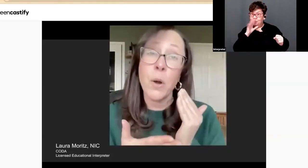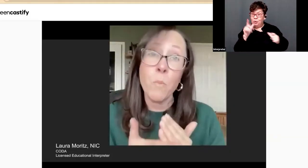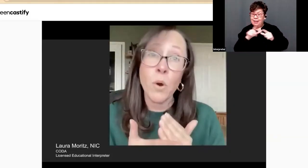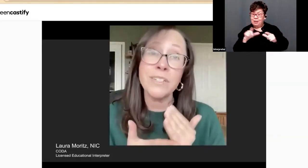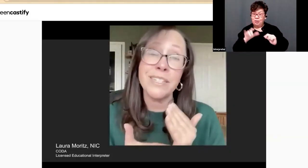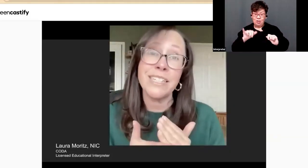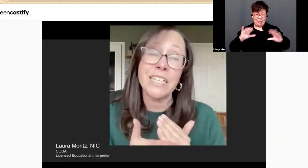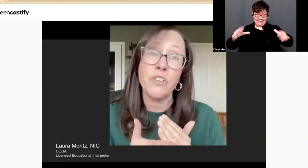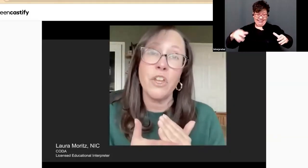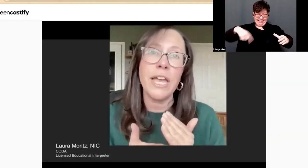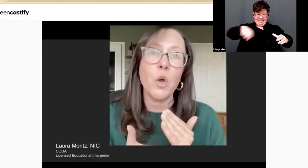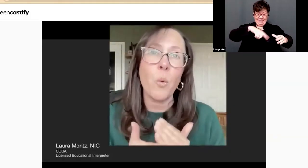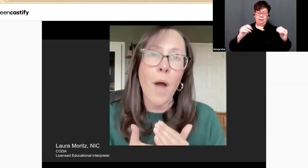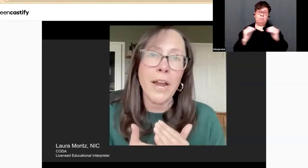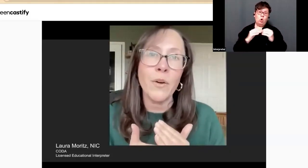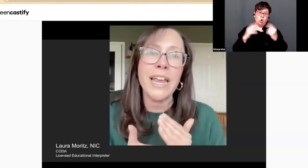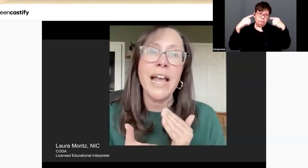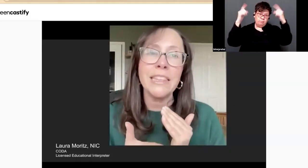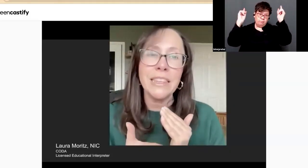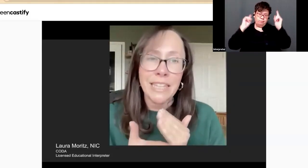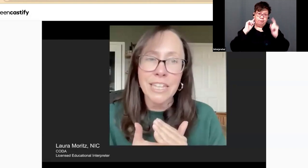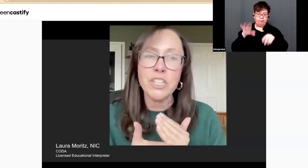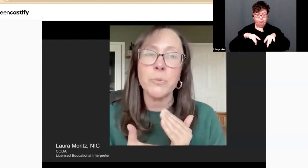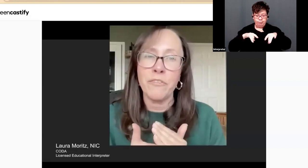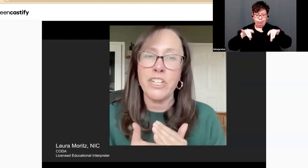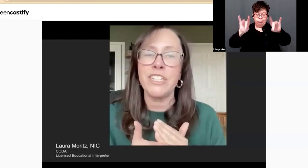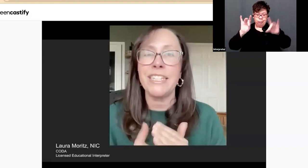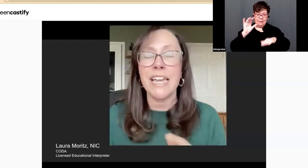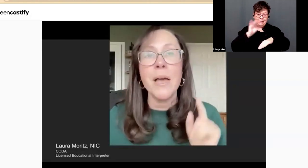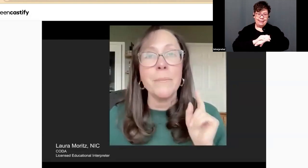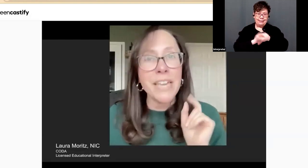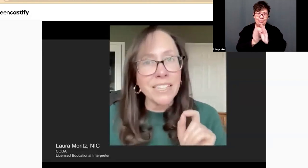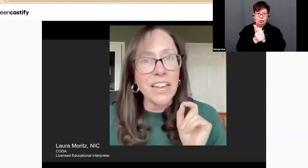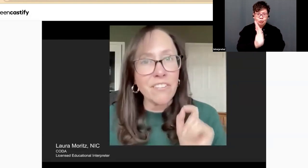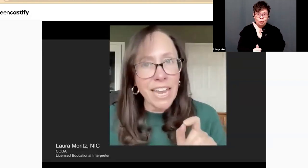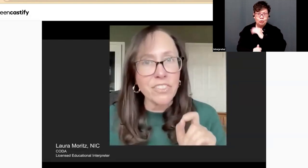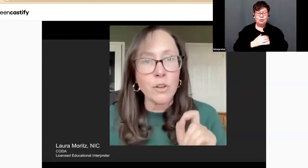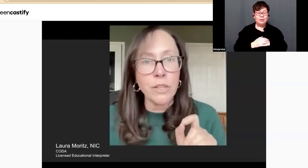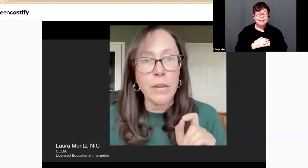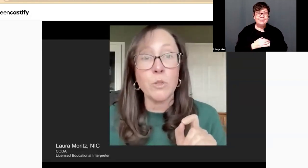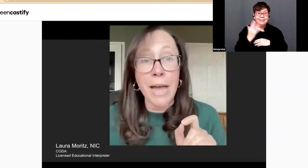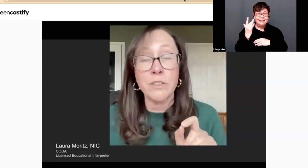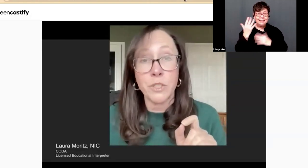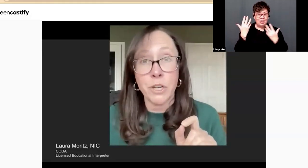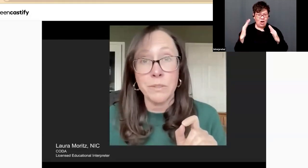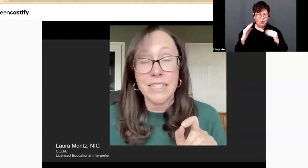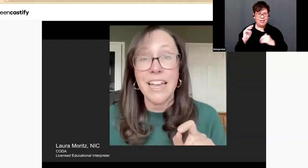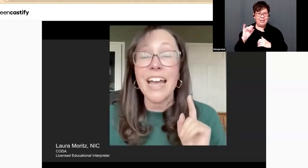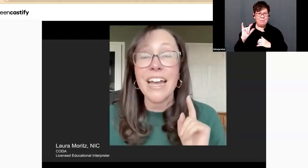are more successful in acquiring English proficiency because they've hit their language milestones